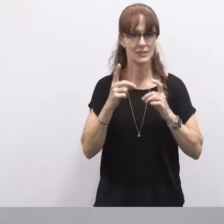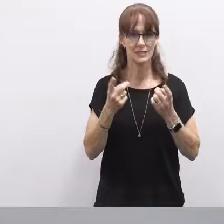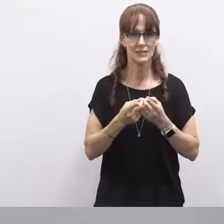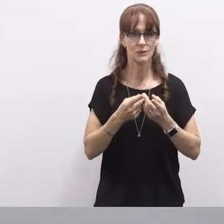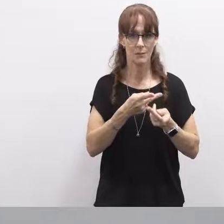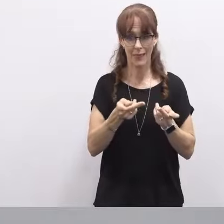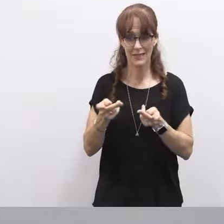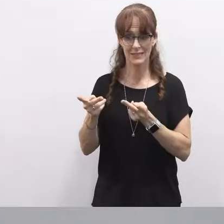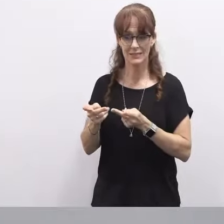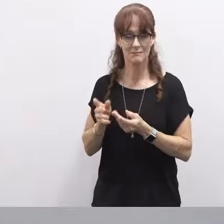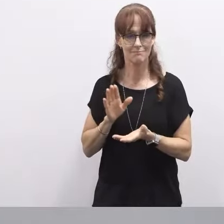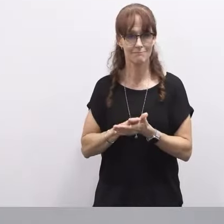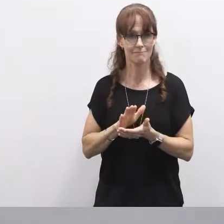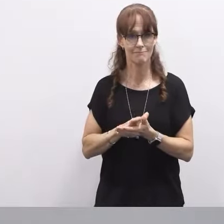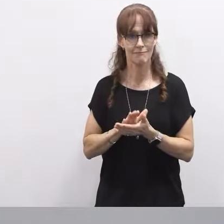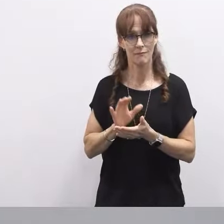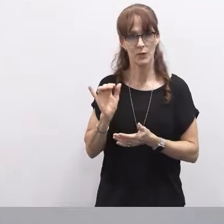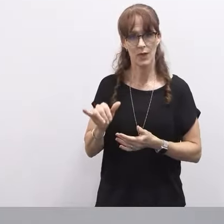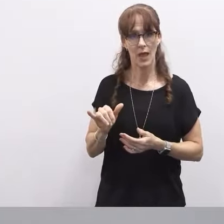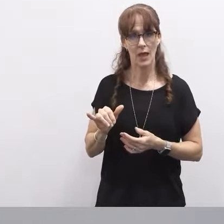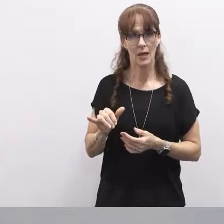So wanted to give kudos to that. And it's in the spirit.